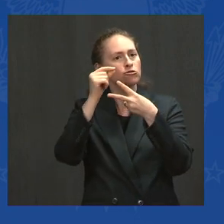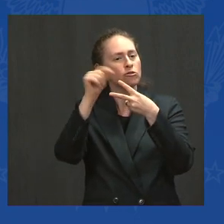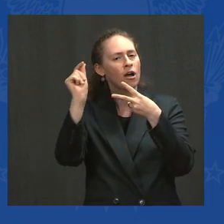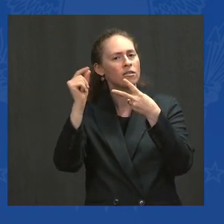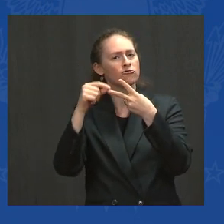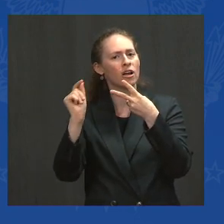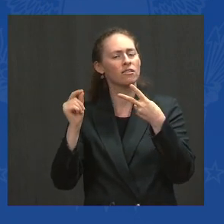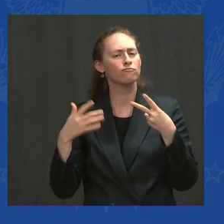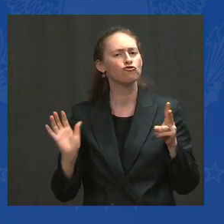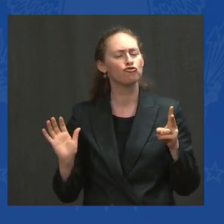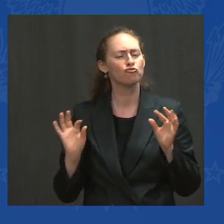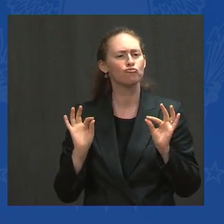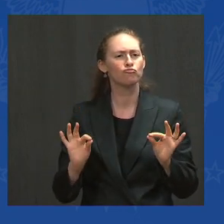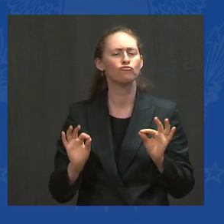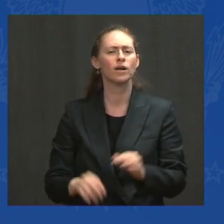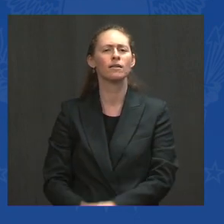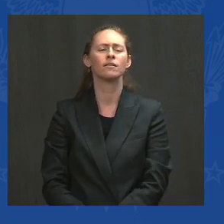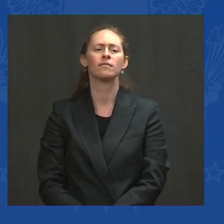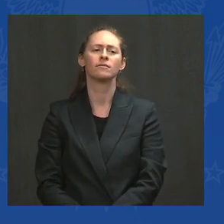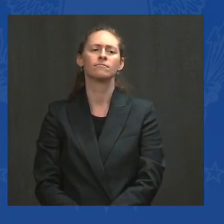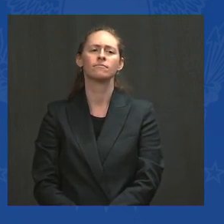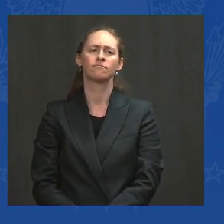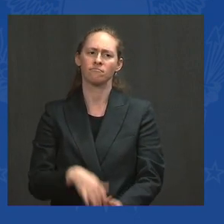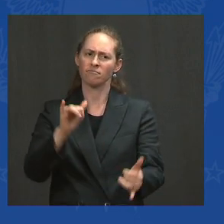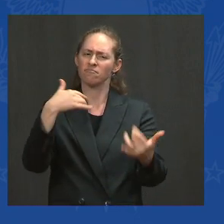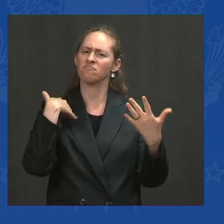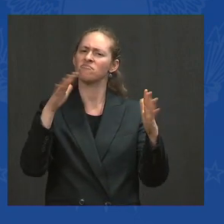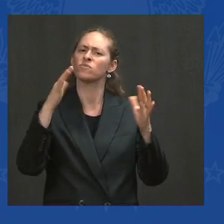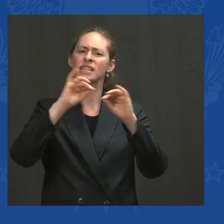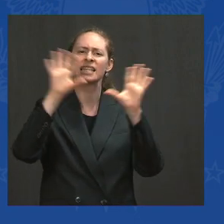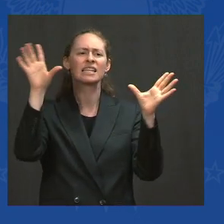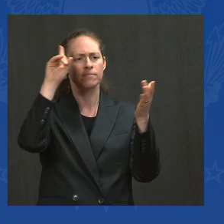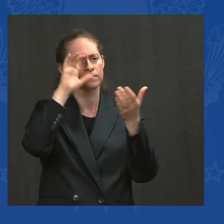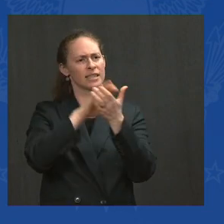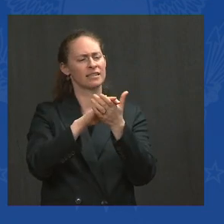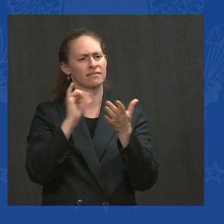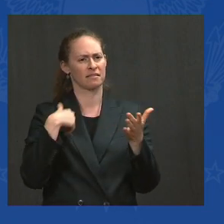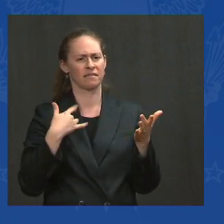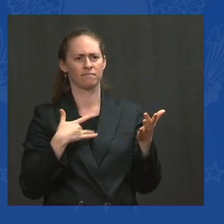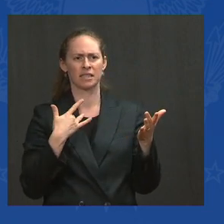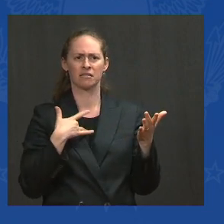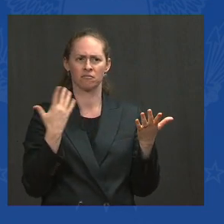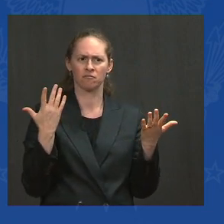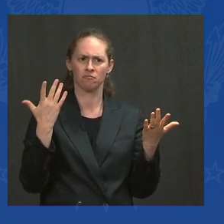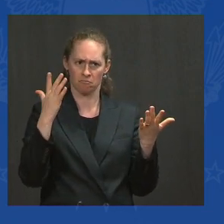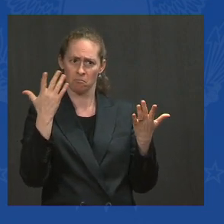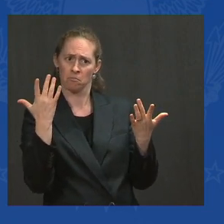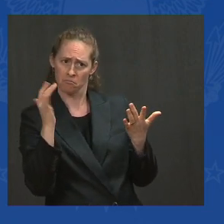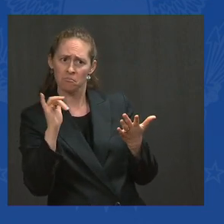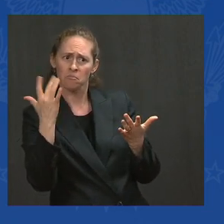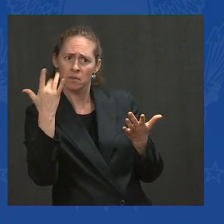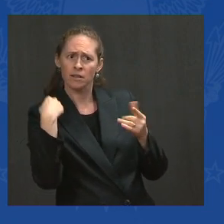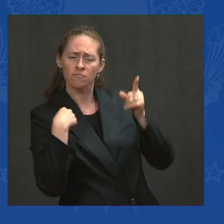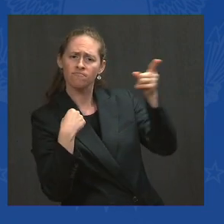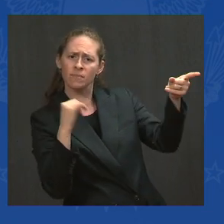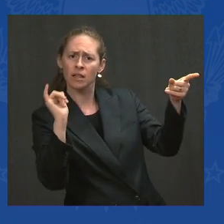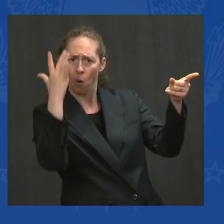That's what I believed, from the beginning, why we should be and why we should have gone to Afghanistan.